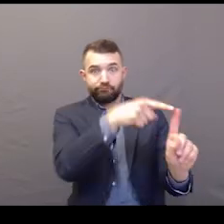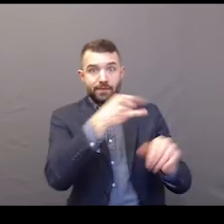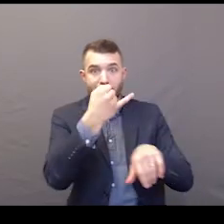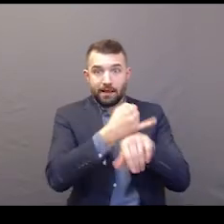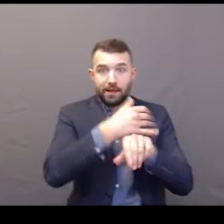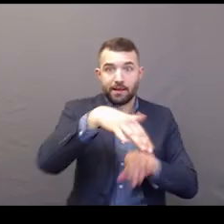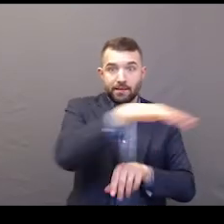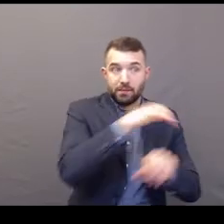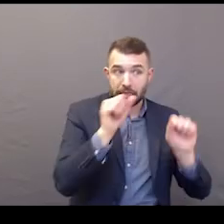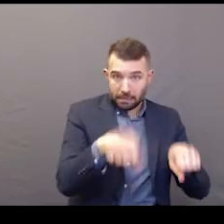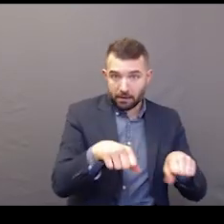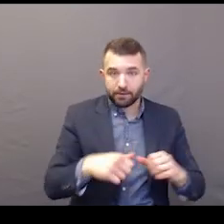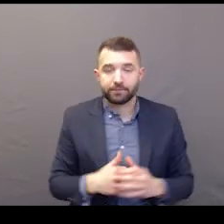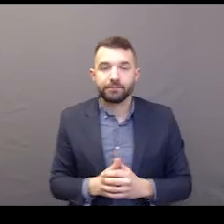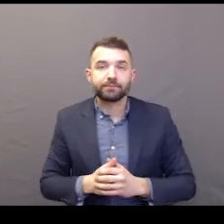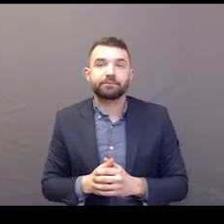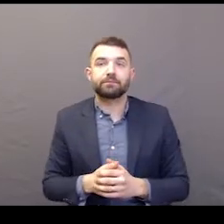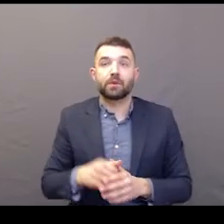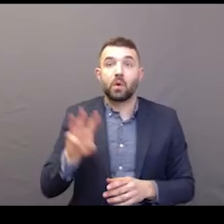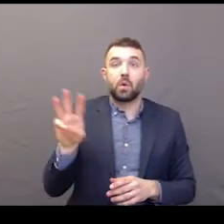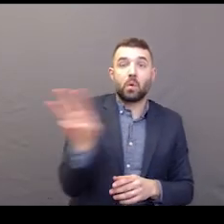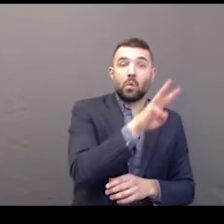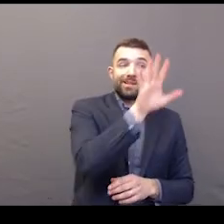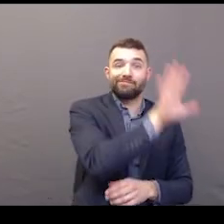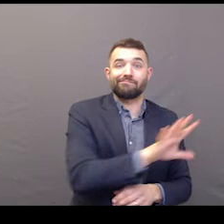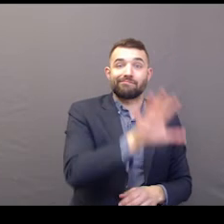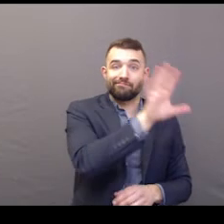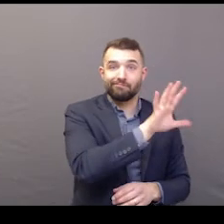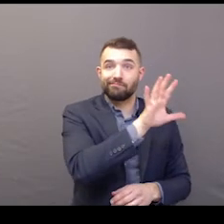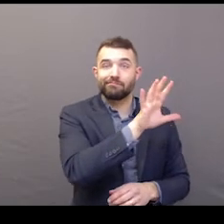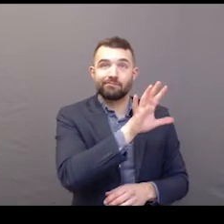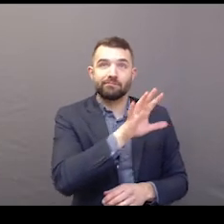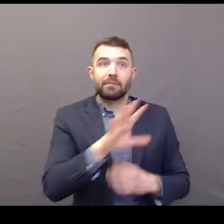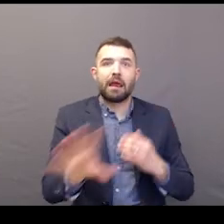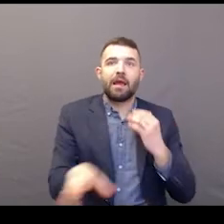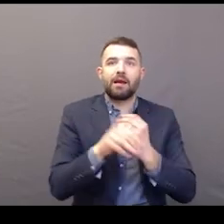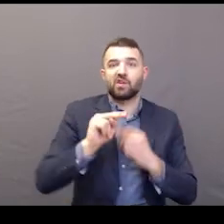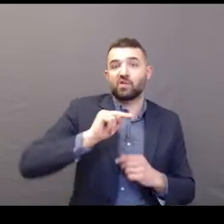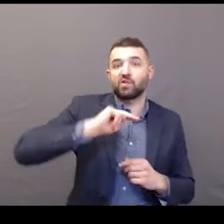On the western edge of Bothell, the refined design also includes a northbound bus-only lane on SR 522